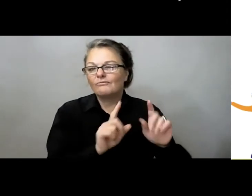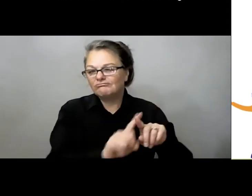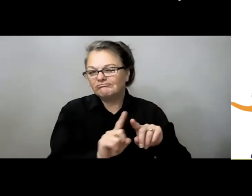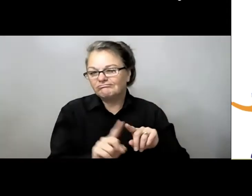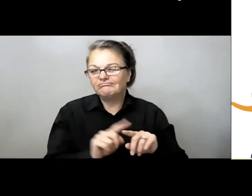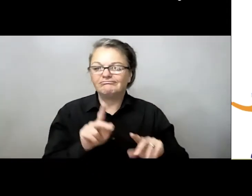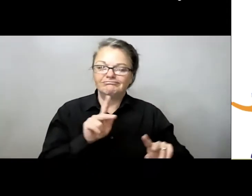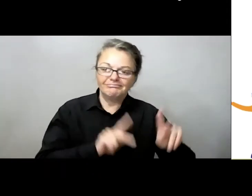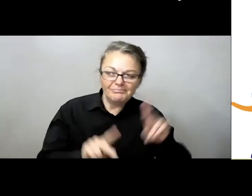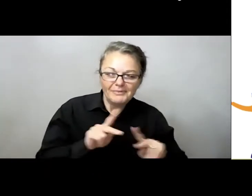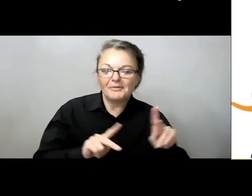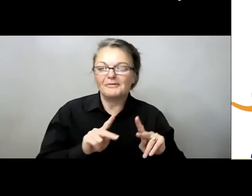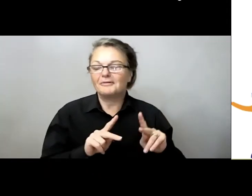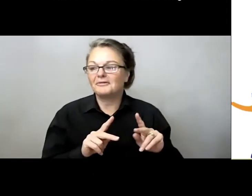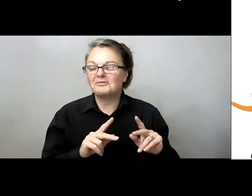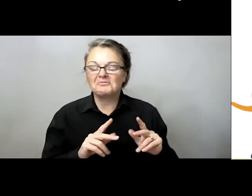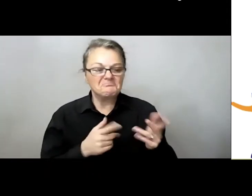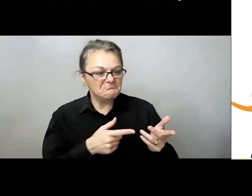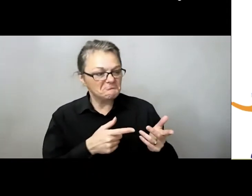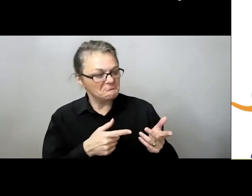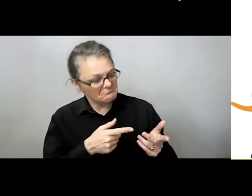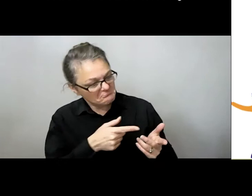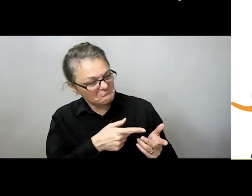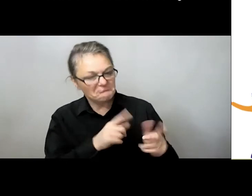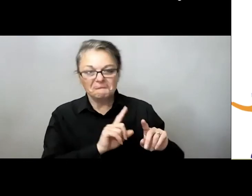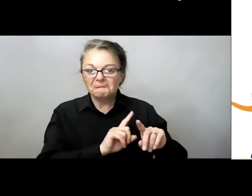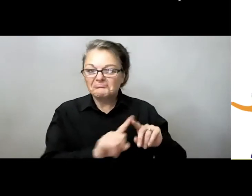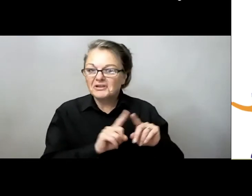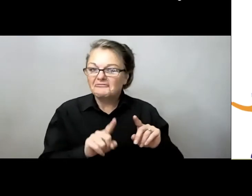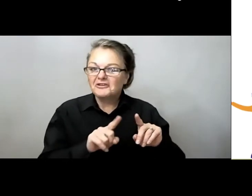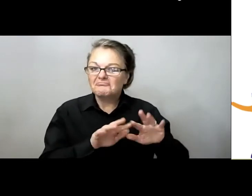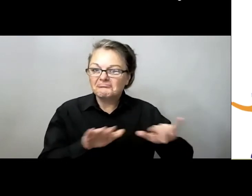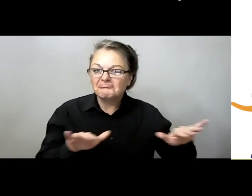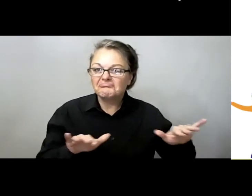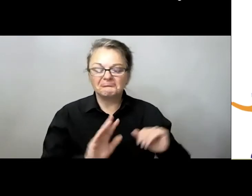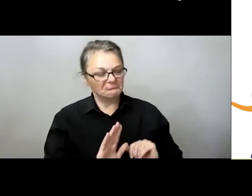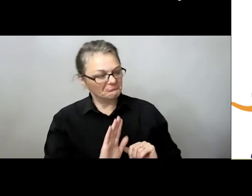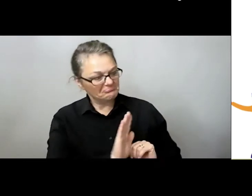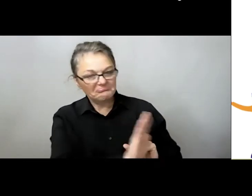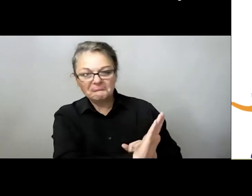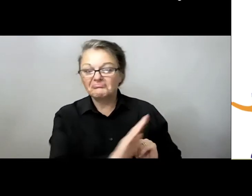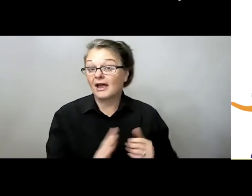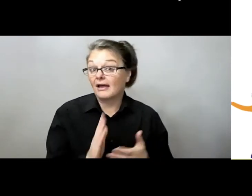WHO LOOK LIKE THEY’RE FROM A NUMBER OF DIFFERENT BACKGROUNDS. SOME OF THEM HAVE